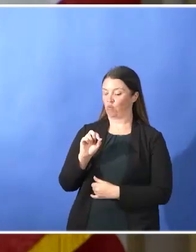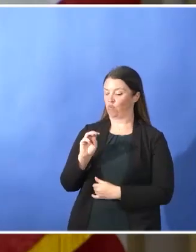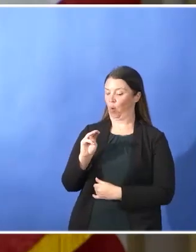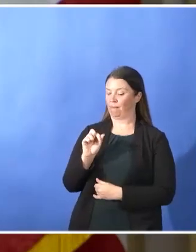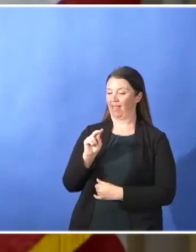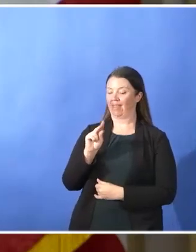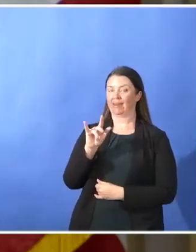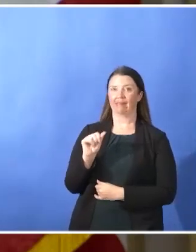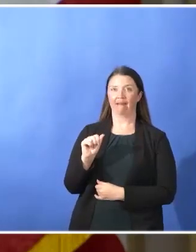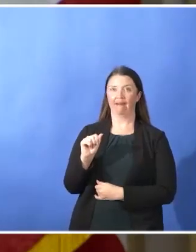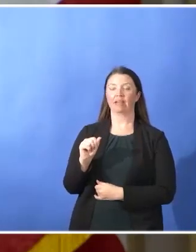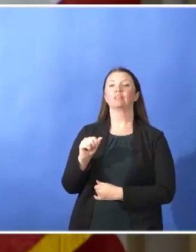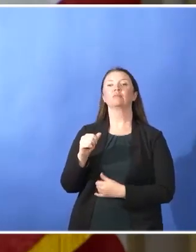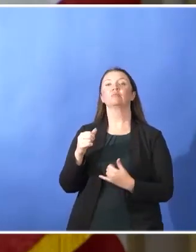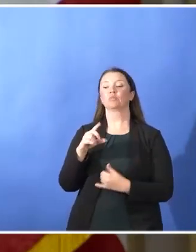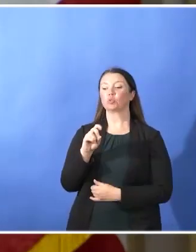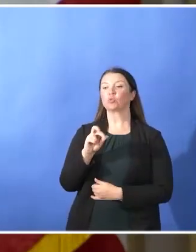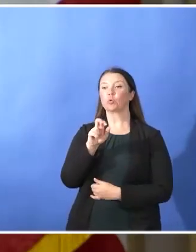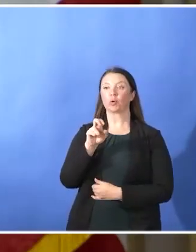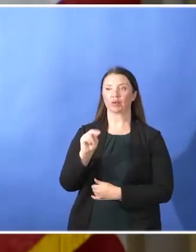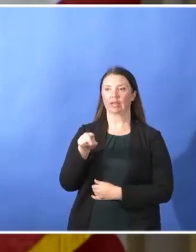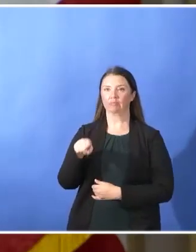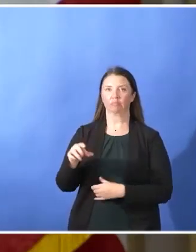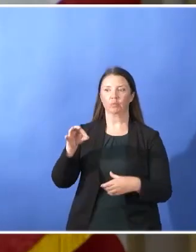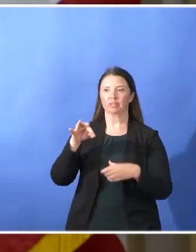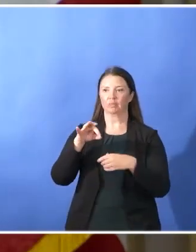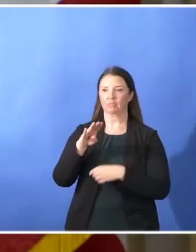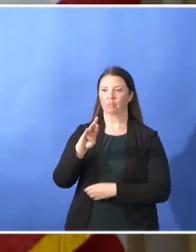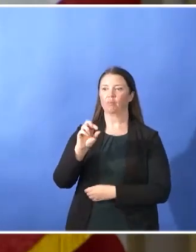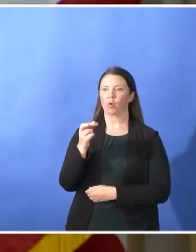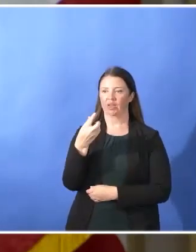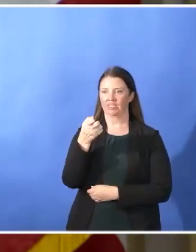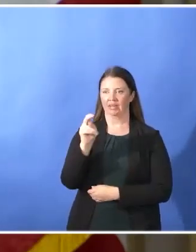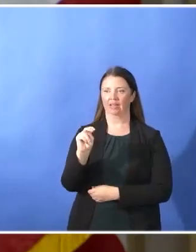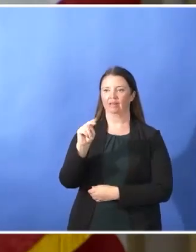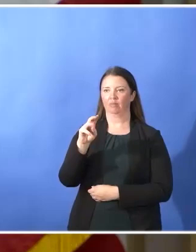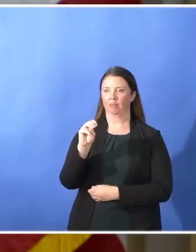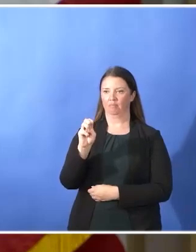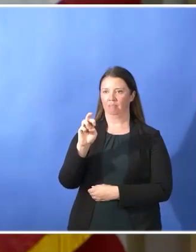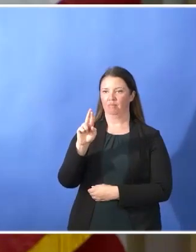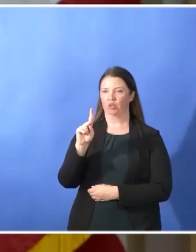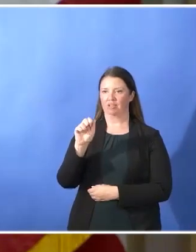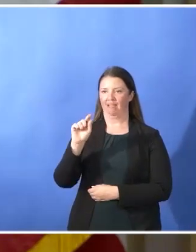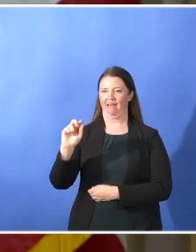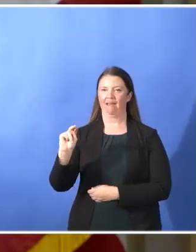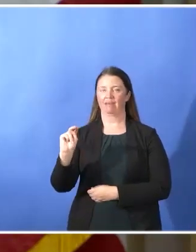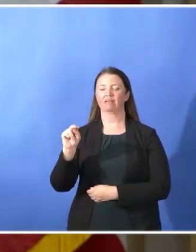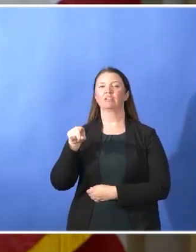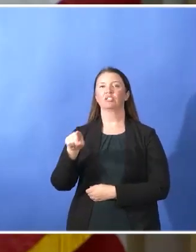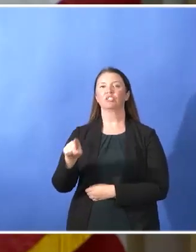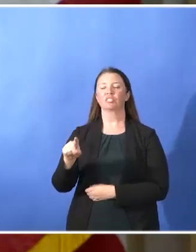WAS ELECTED THE NEXT SECRETARY-GENERAL OF THE INTERNATIONAL TELECOMMUNICATIONS UNION.